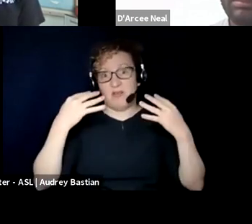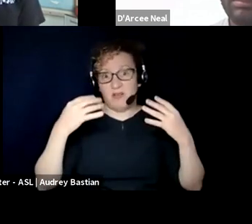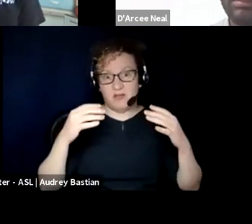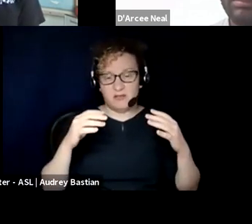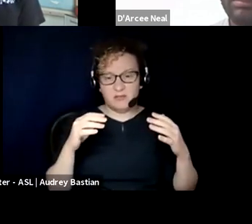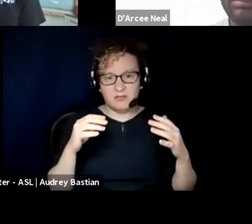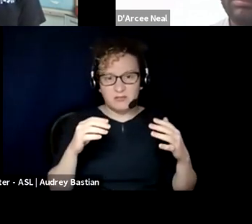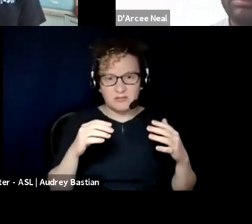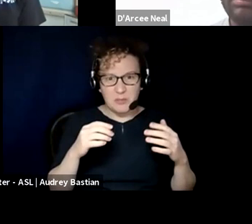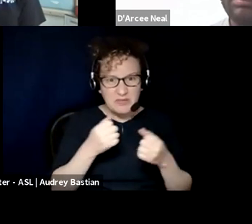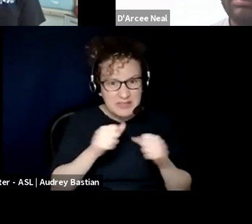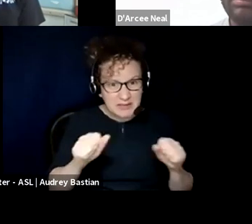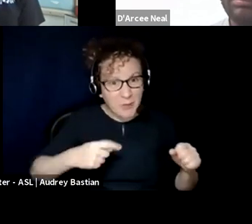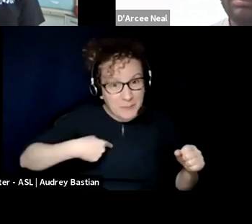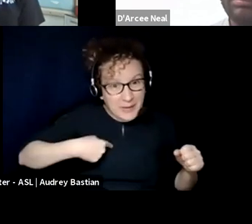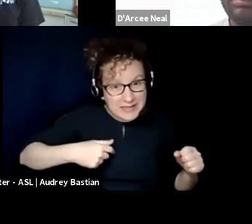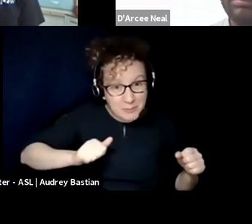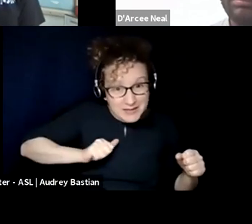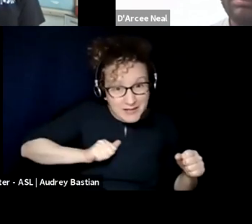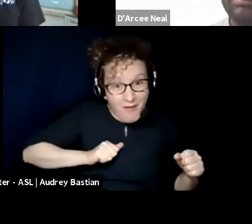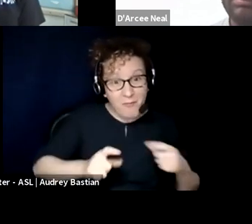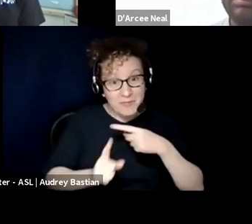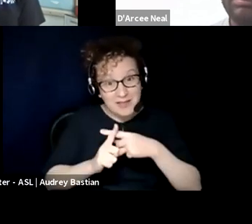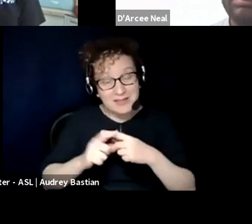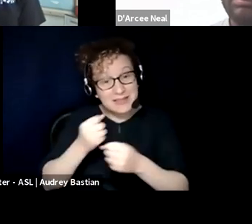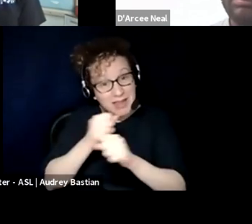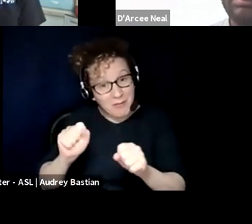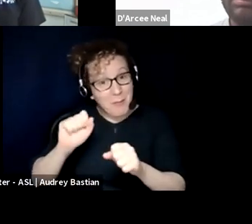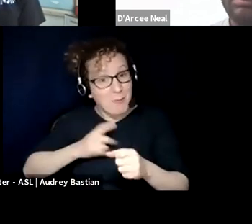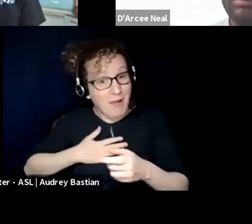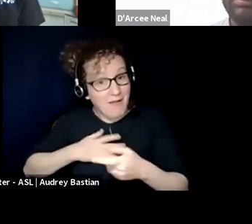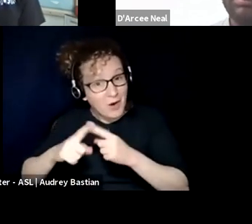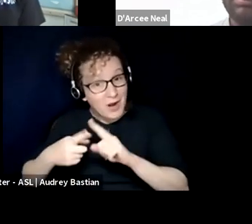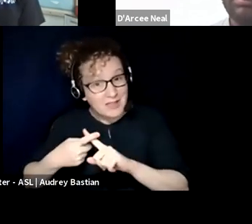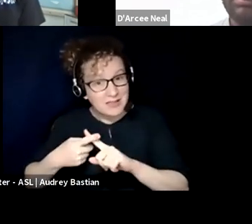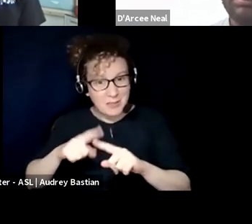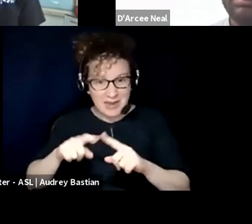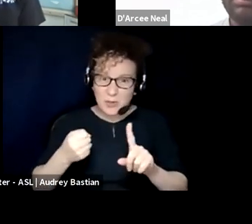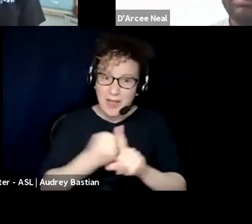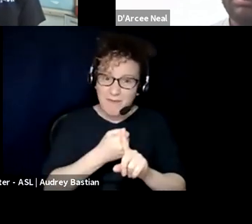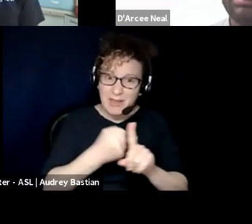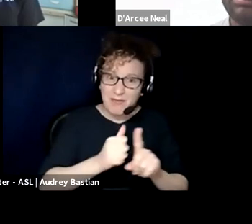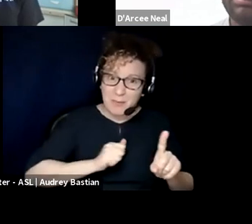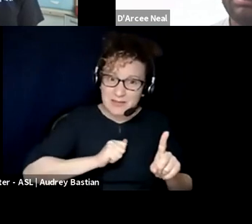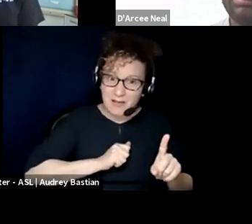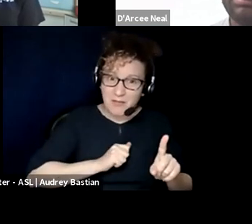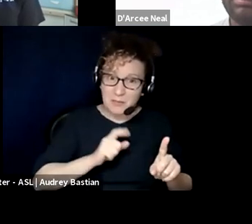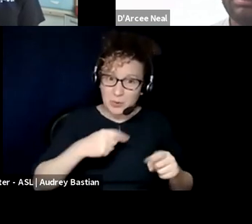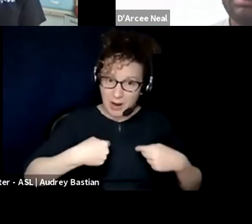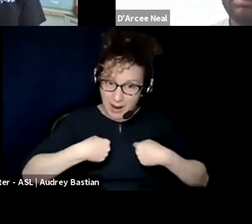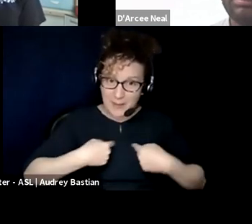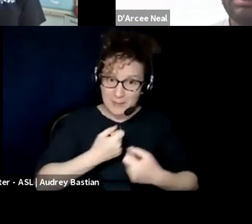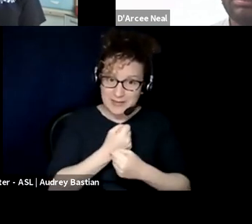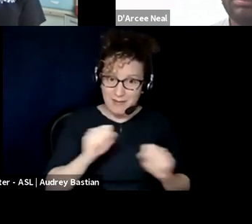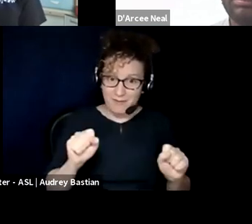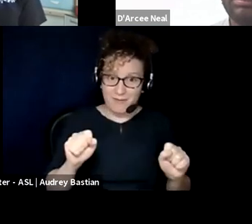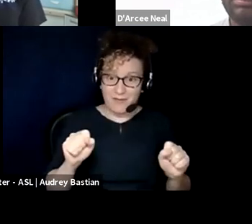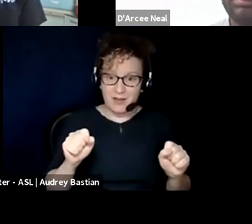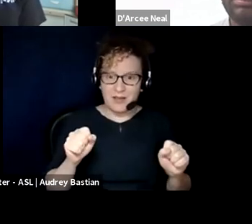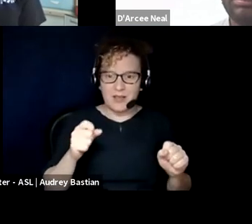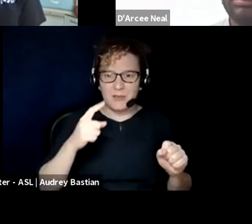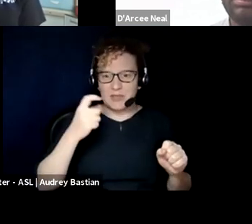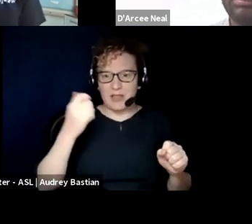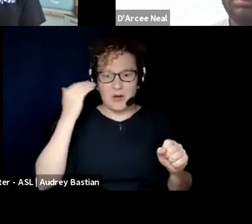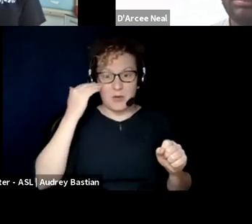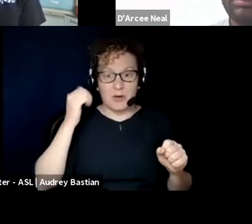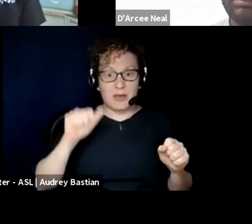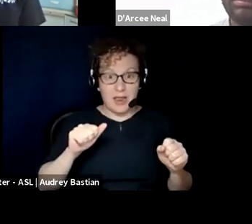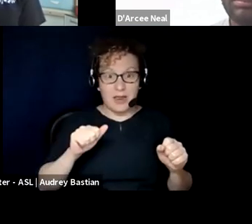the safety of my friends, but how do I still advocate for myself. To make sure that I am safe. Because I knew, that although I could go up the steps to